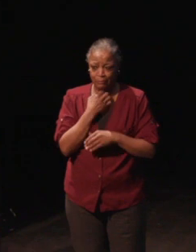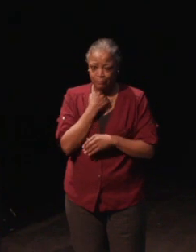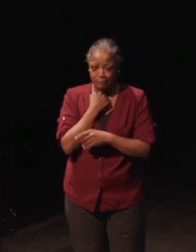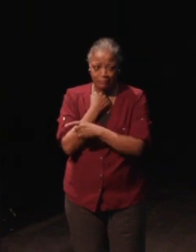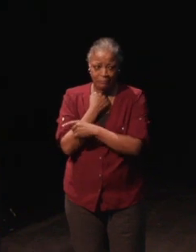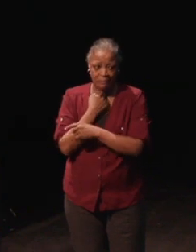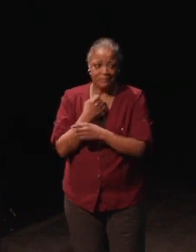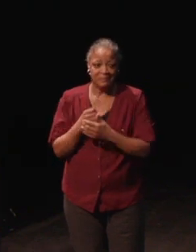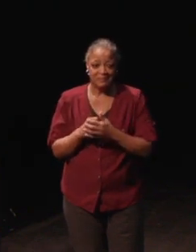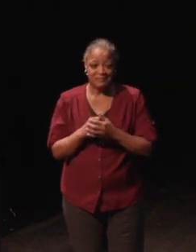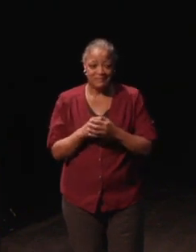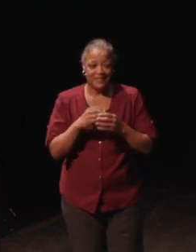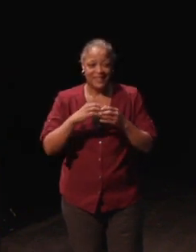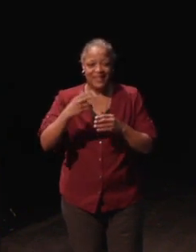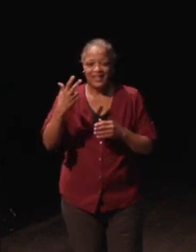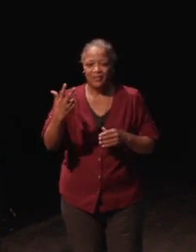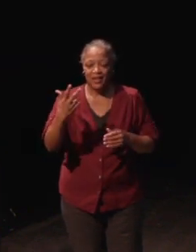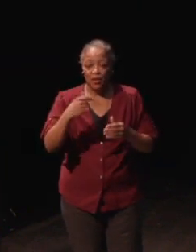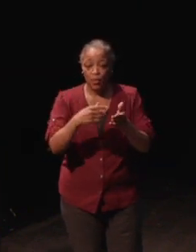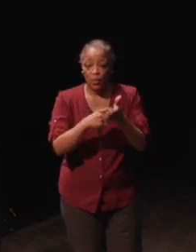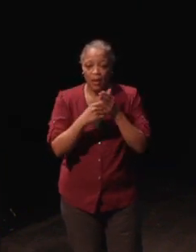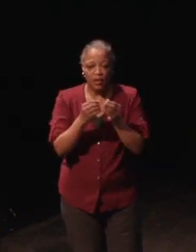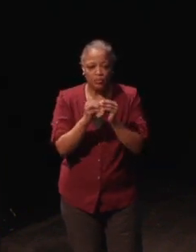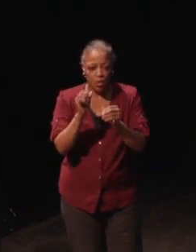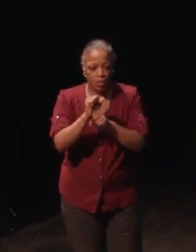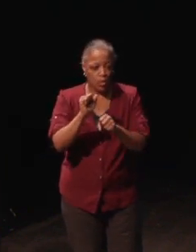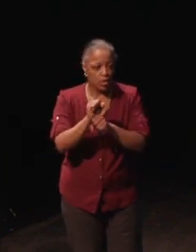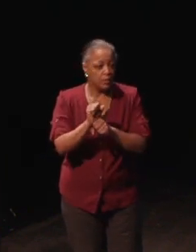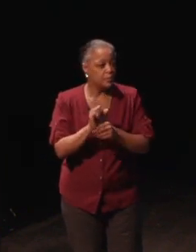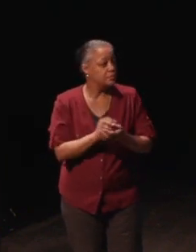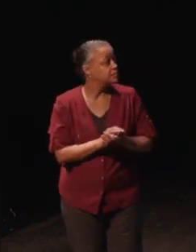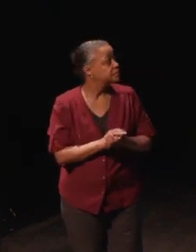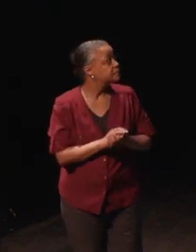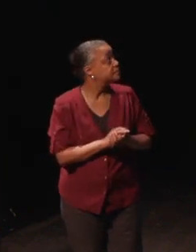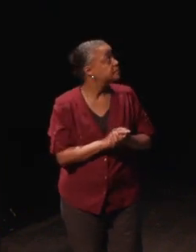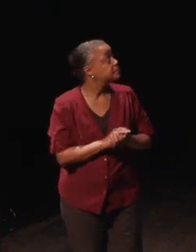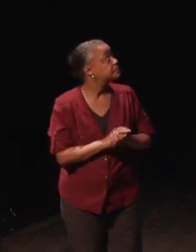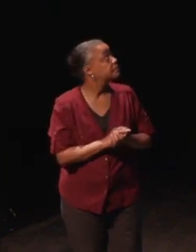Number three, this one requires a little extra work, so will the next one.